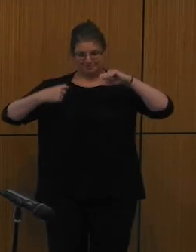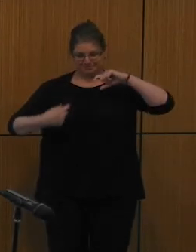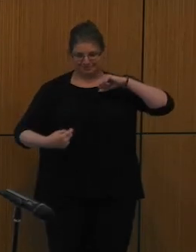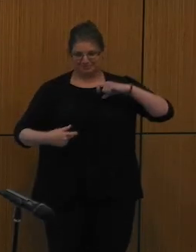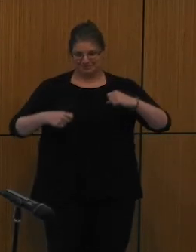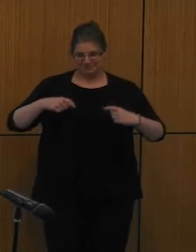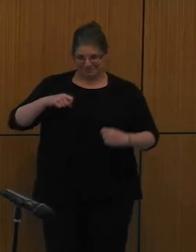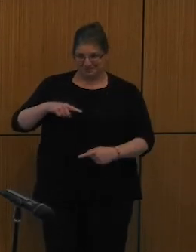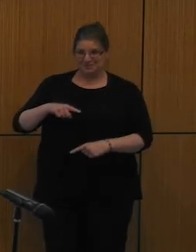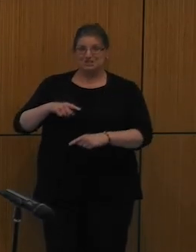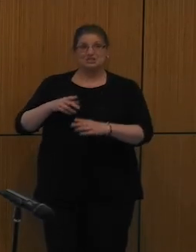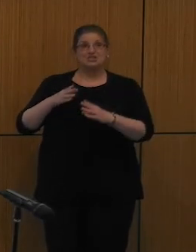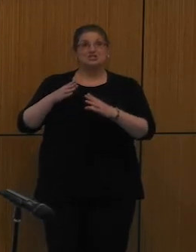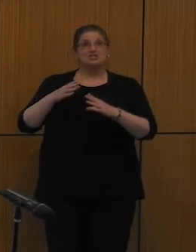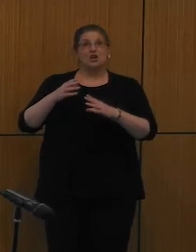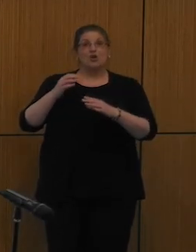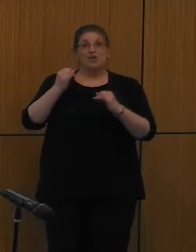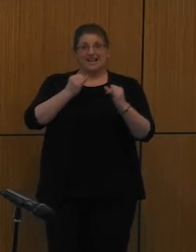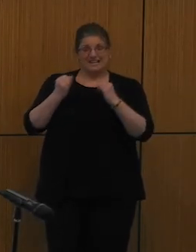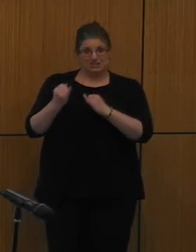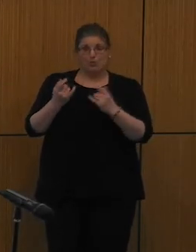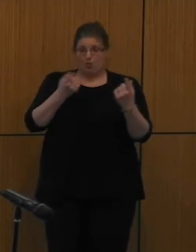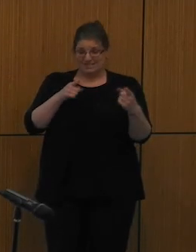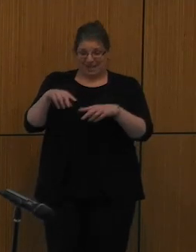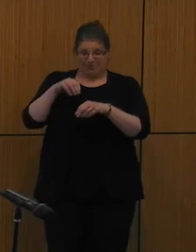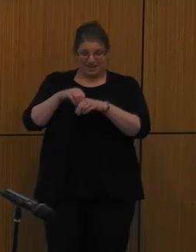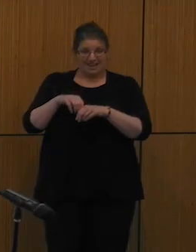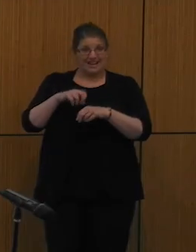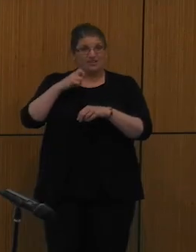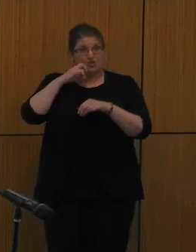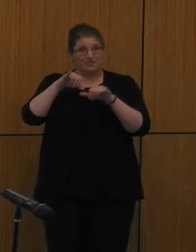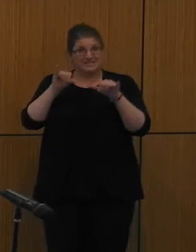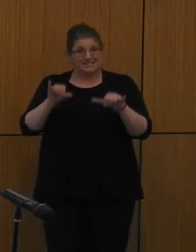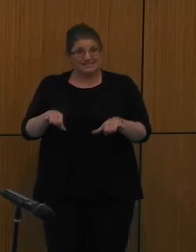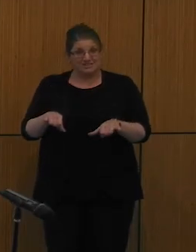in the nervous system that are doing the work are called, neurons.